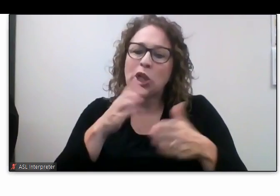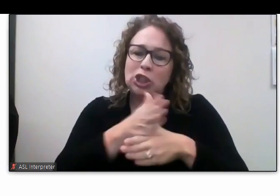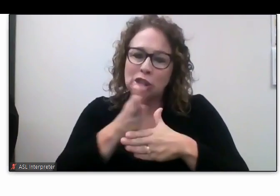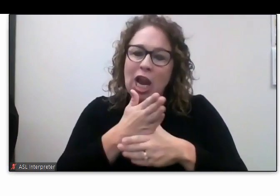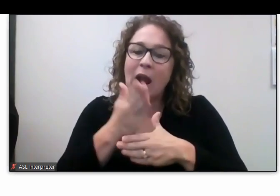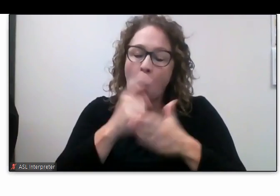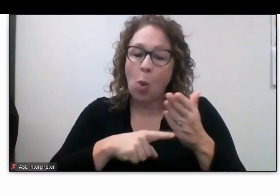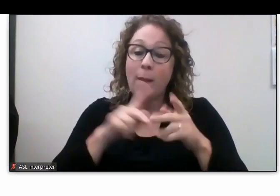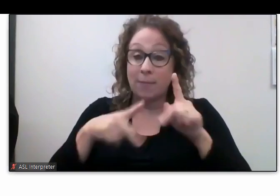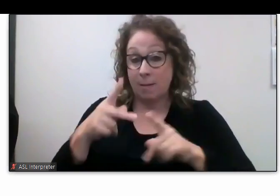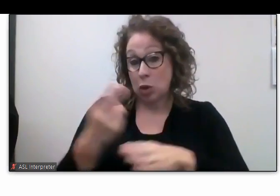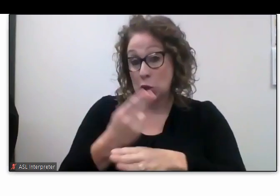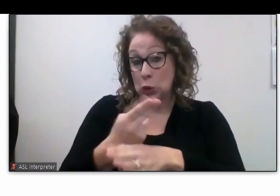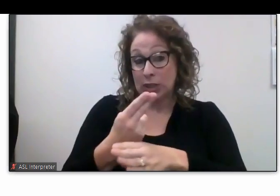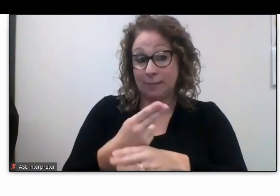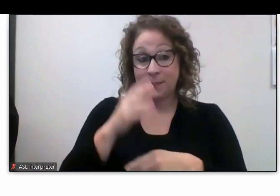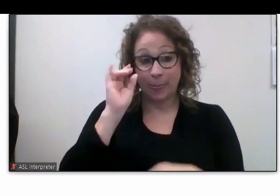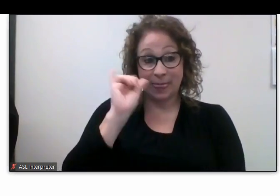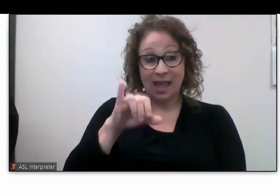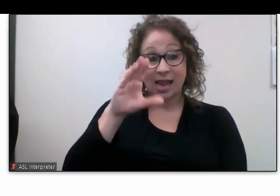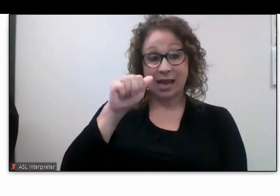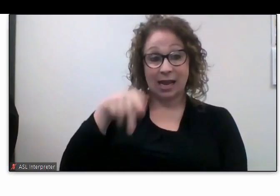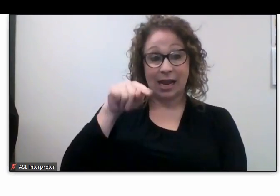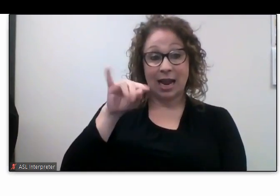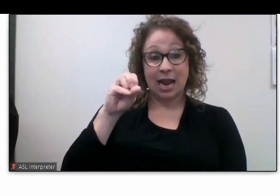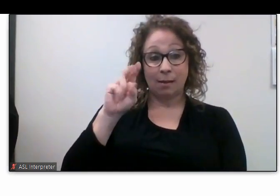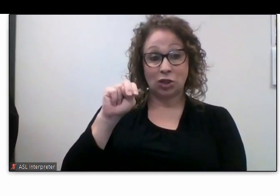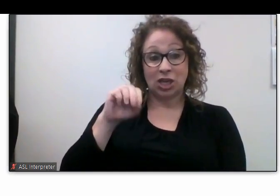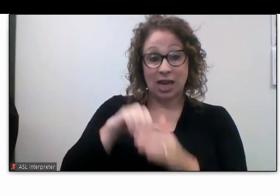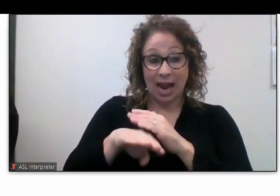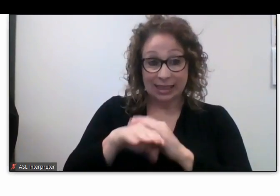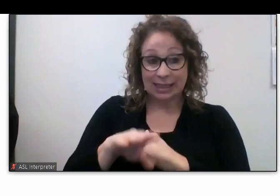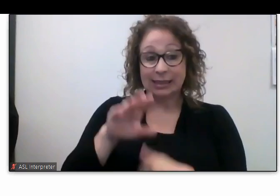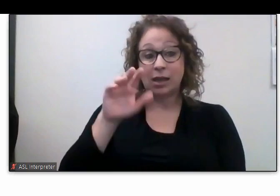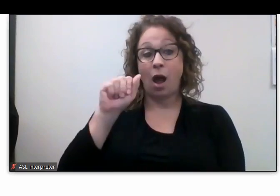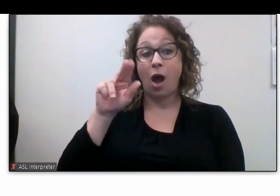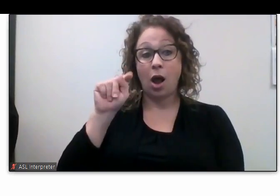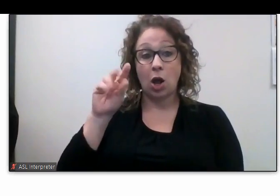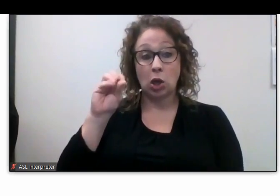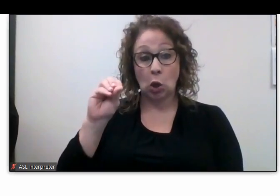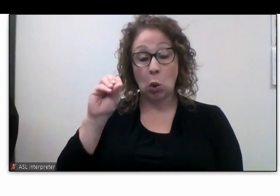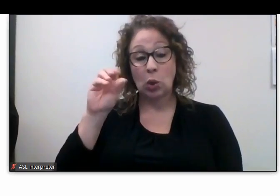Caption Access, Automatic Sync and 3-Play Media provide live captions